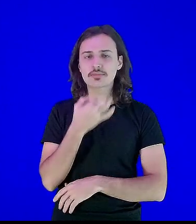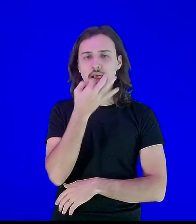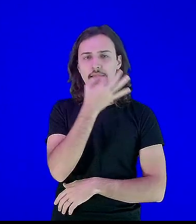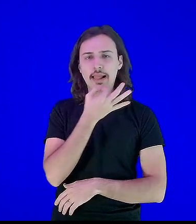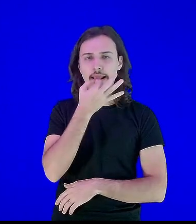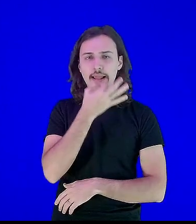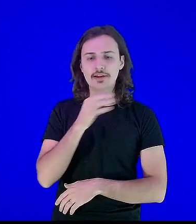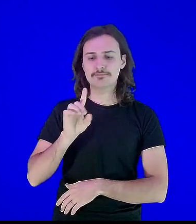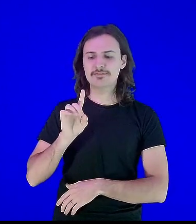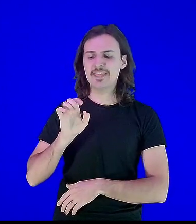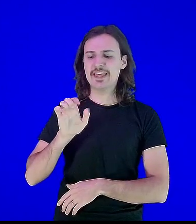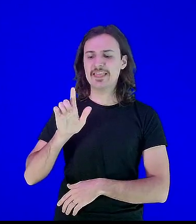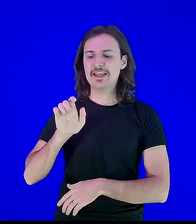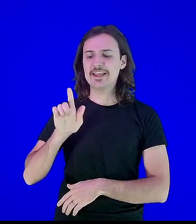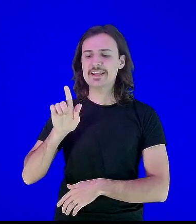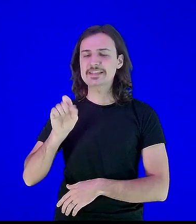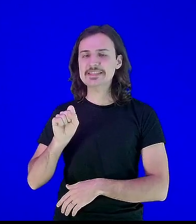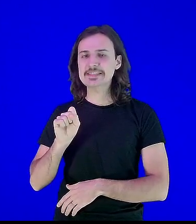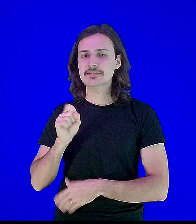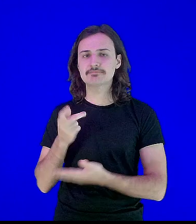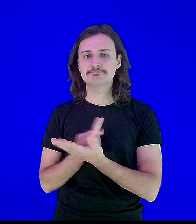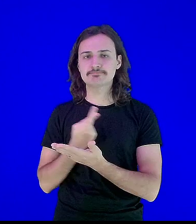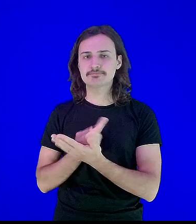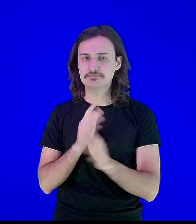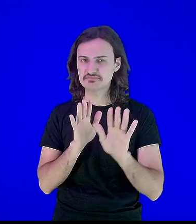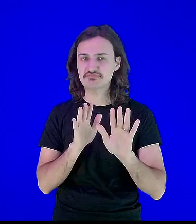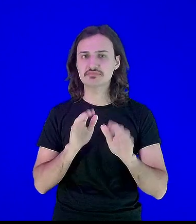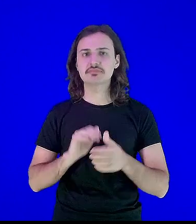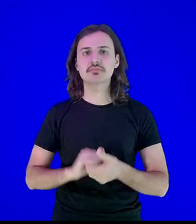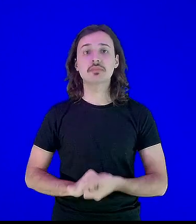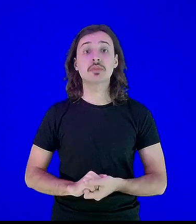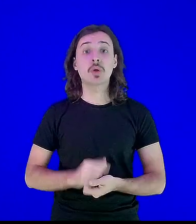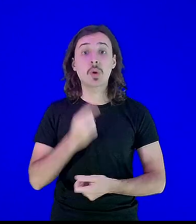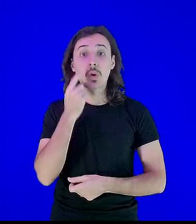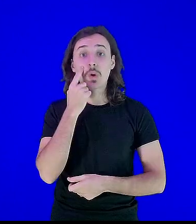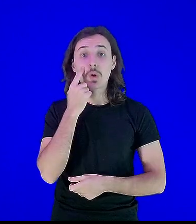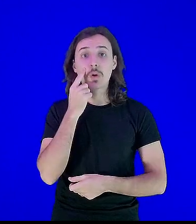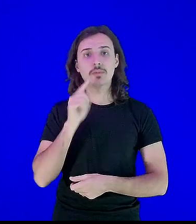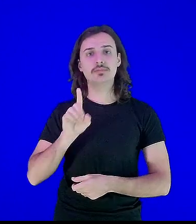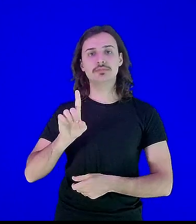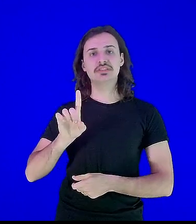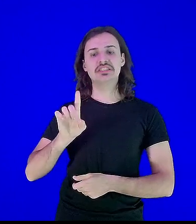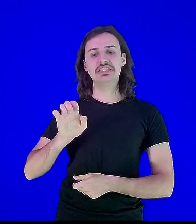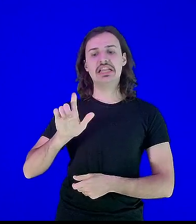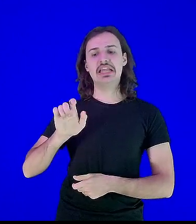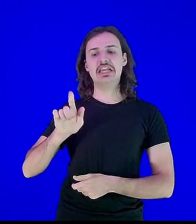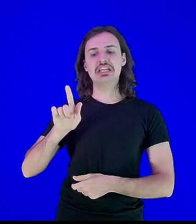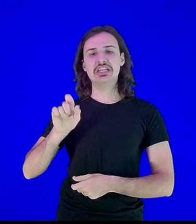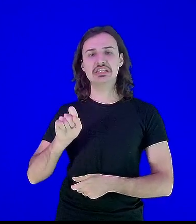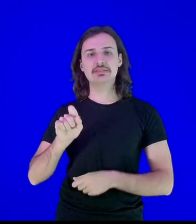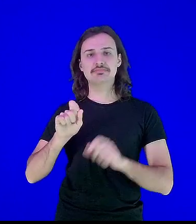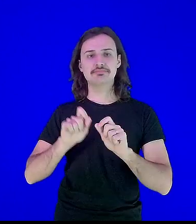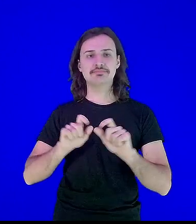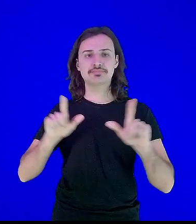you can do it by opening the application hitting any word like "oi"